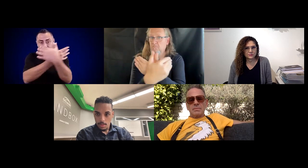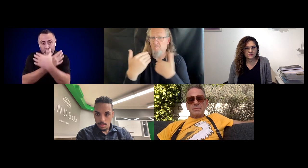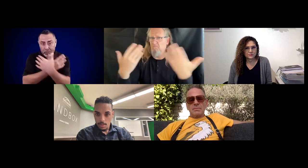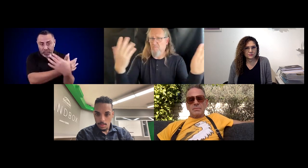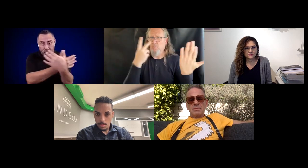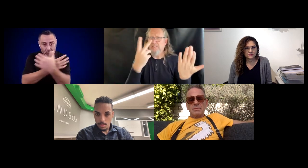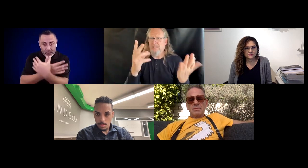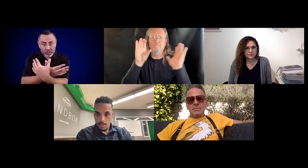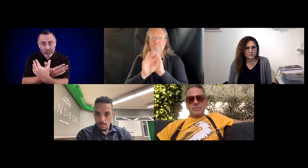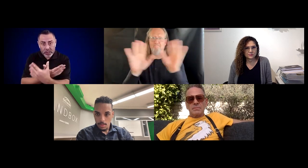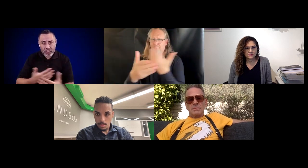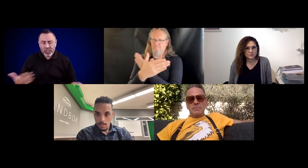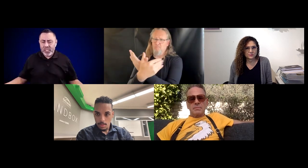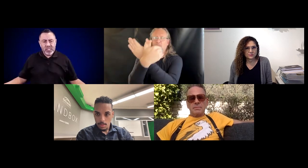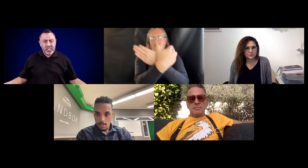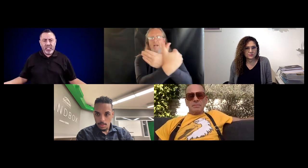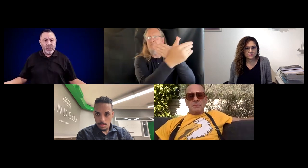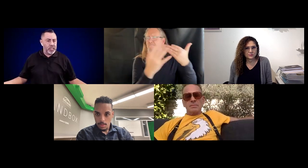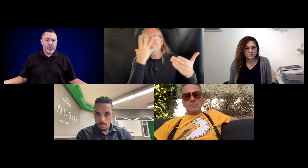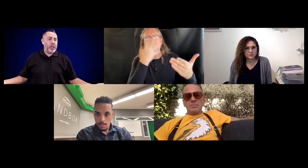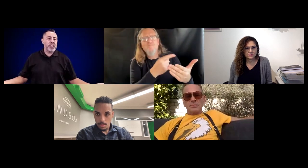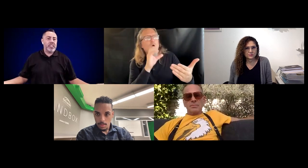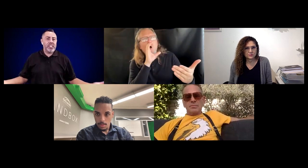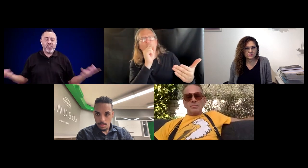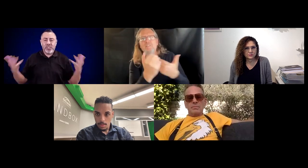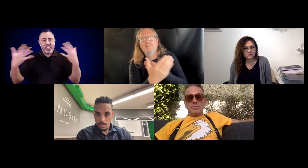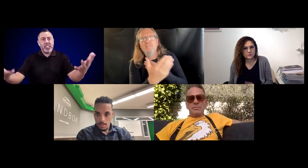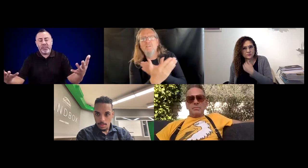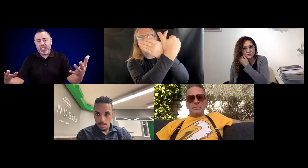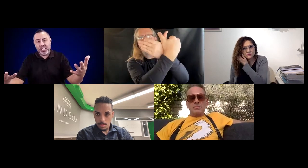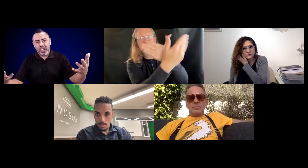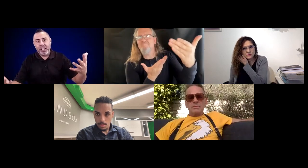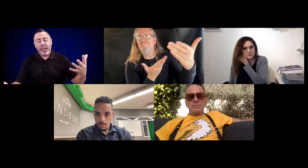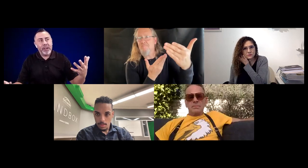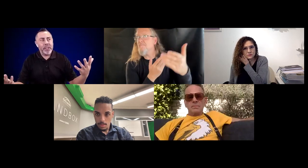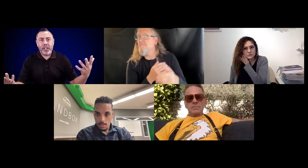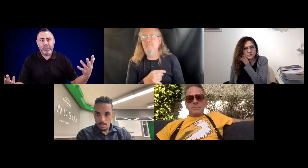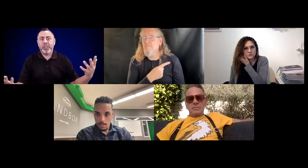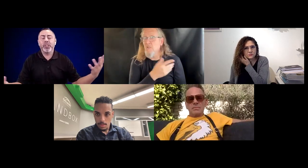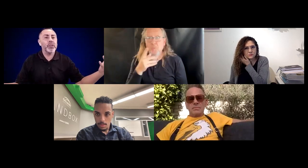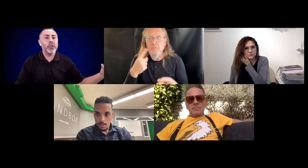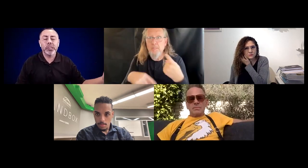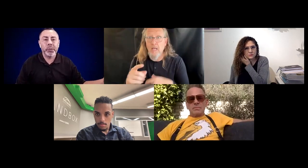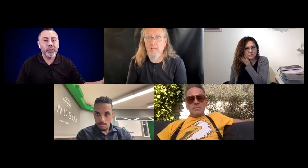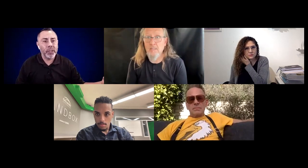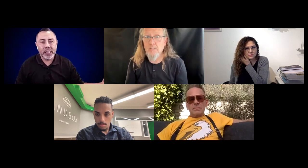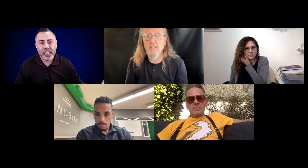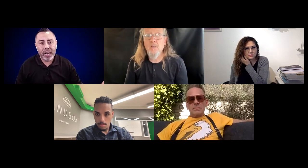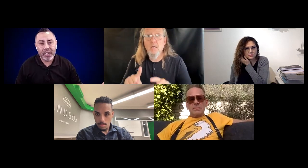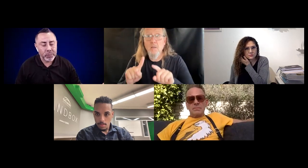This is the time for butterfly, right? You can see a visual representation. You see the vision of a beautiful orange butterfly in the sky.